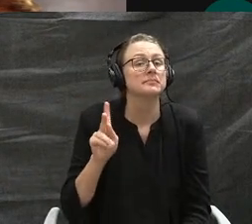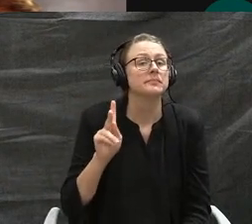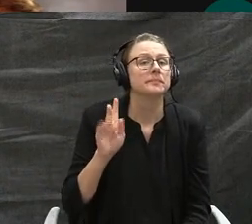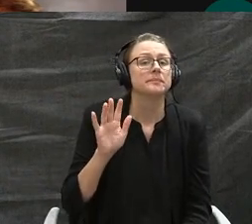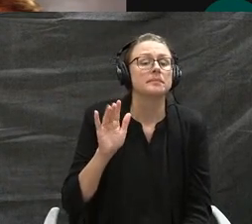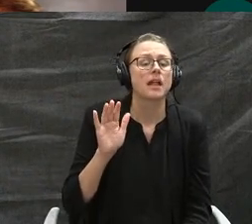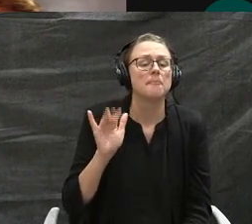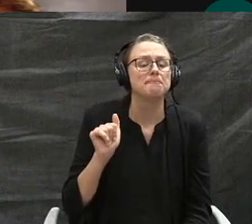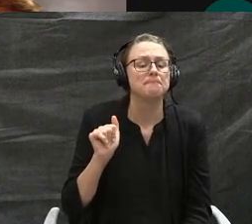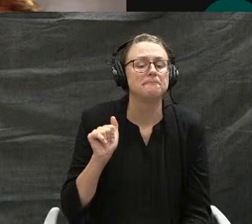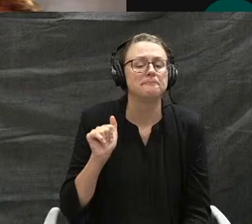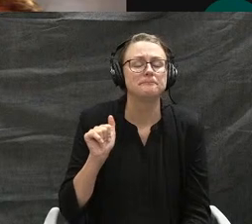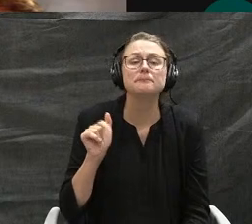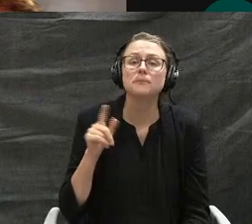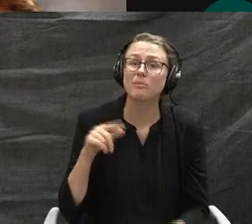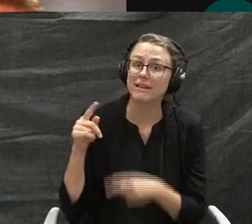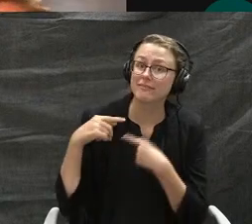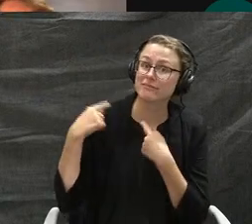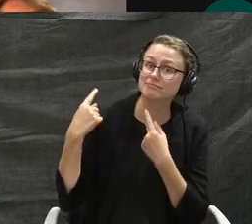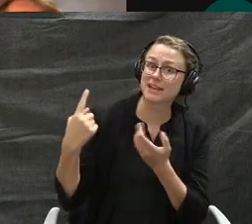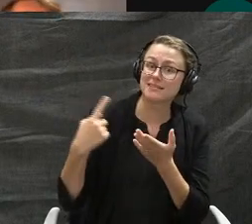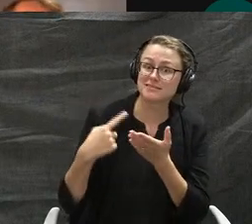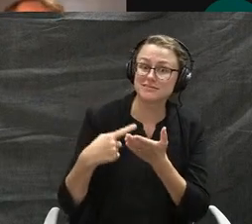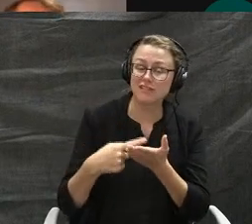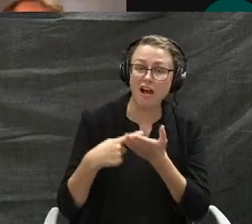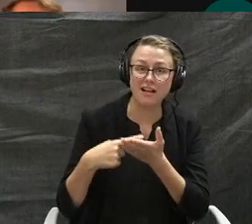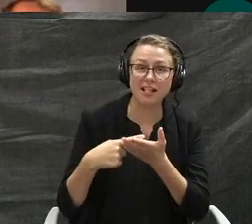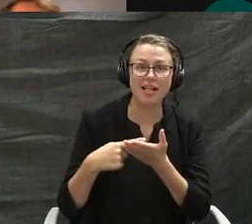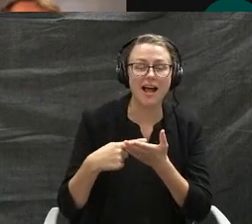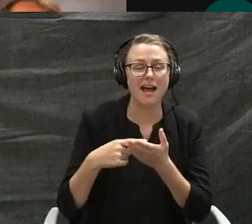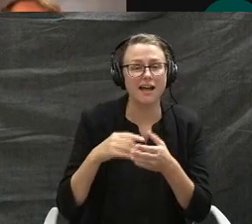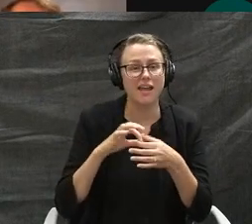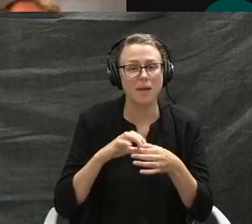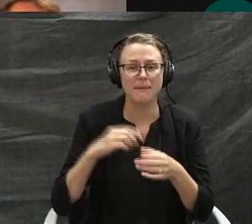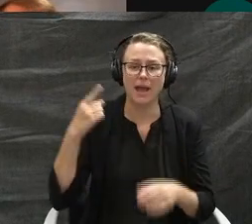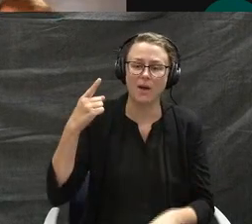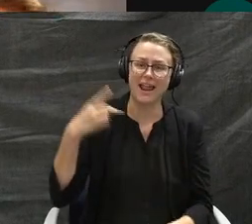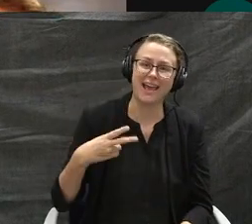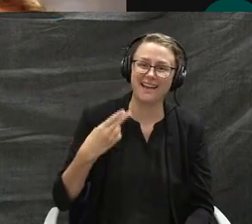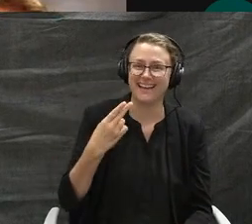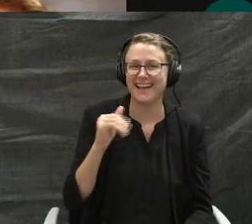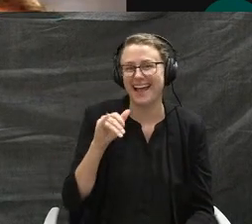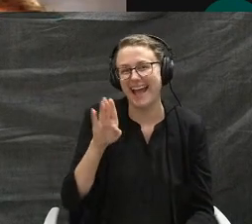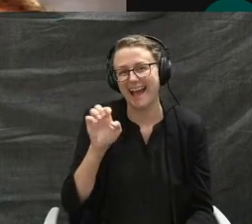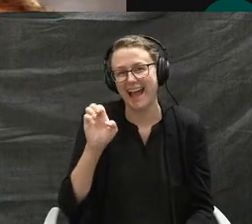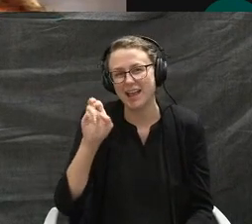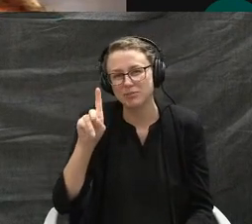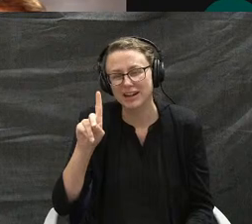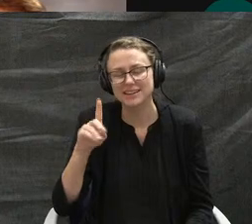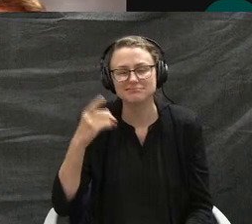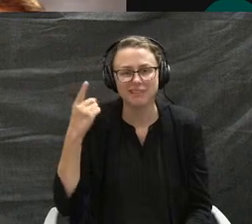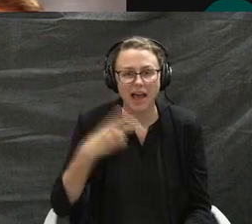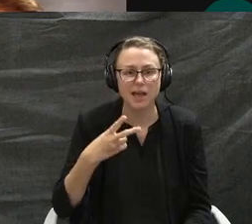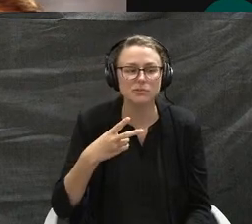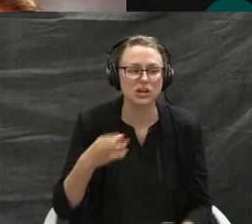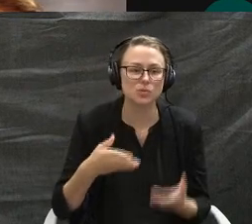We we've been talking a lot about this hybrid recommended plan and I know we covered a little bit of the plan for those